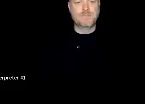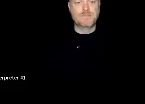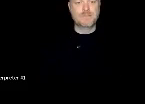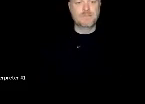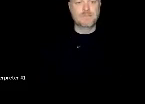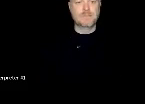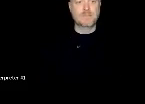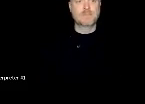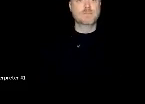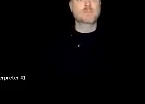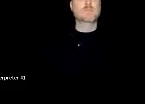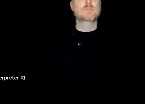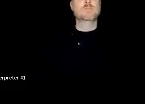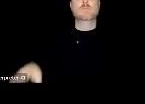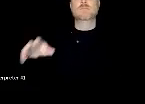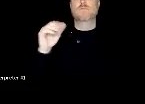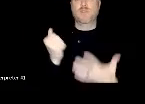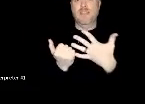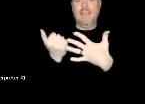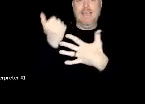We are going to move on to the ascending levels of academic support.